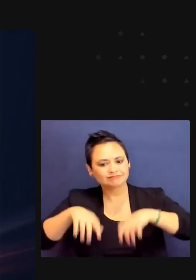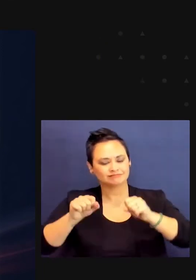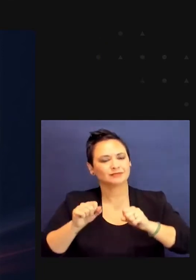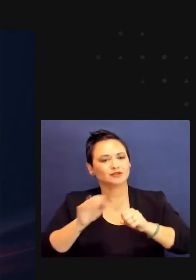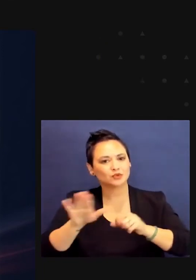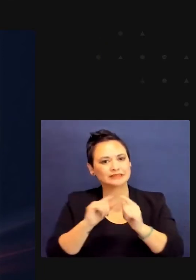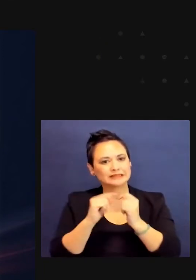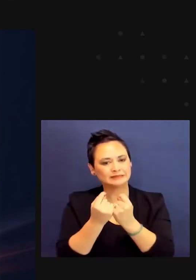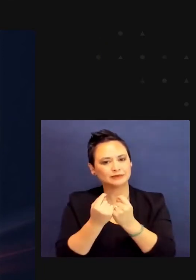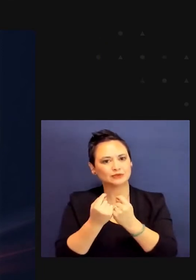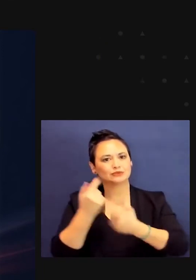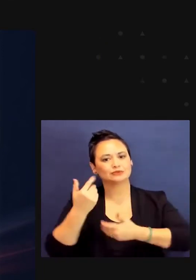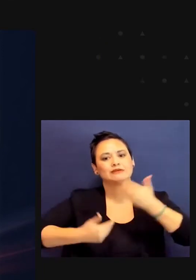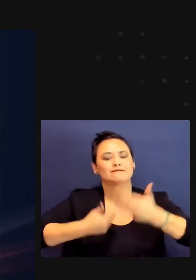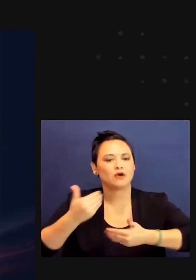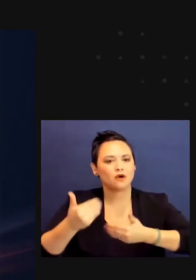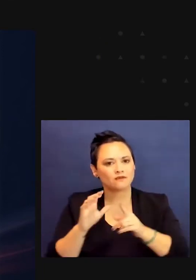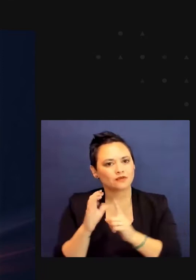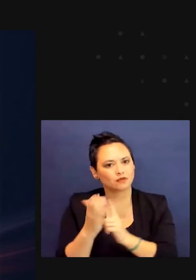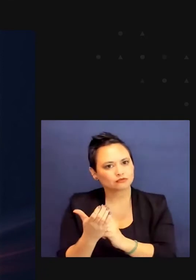It's really important as you're growing your team